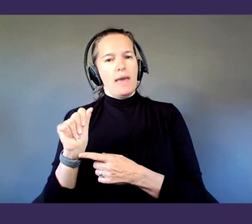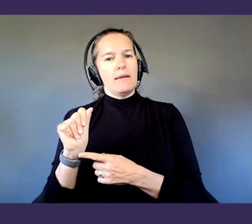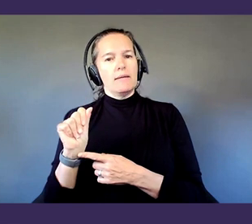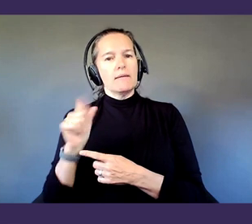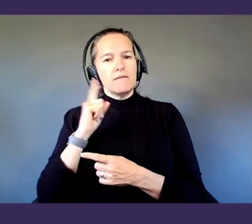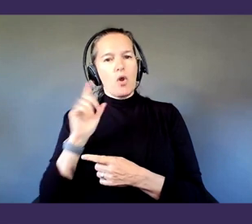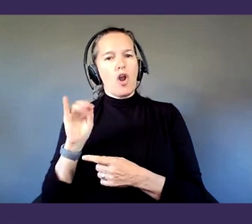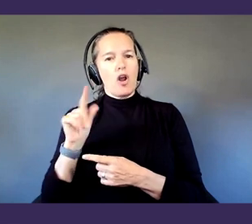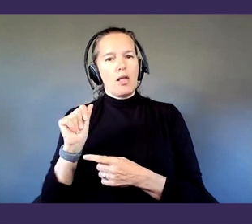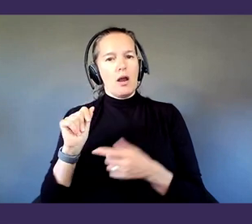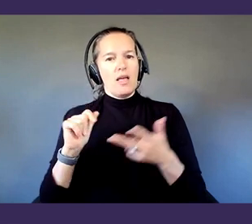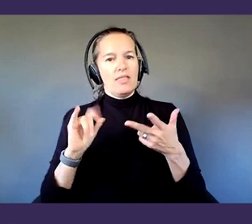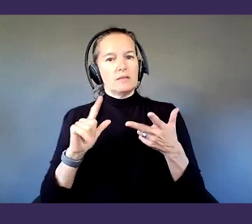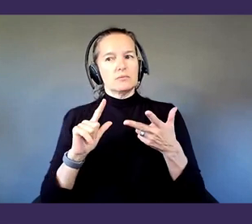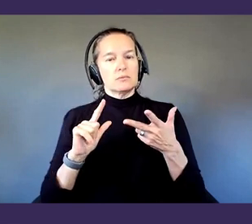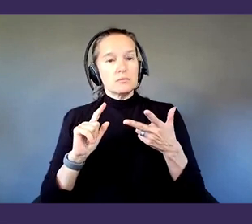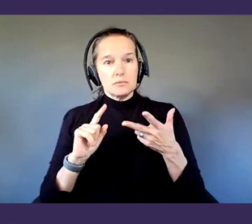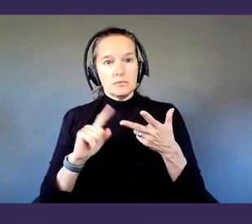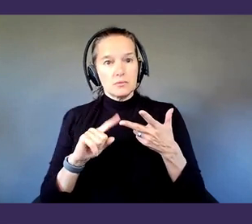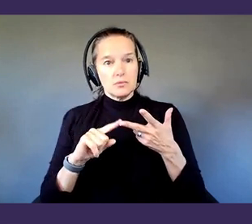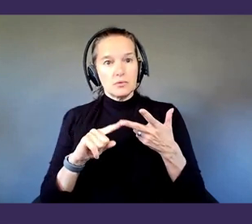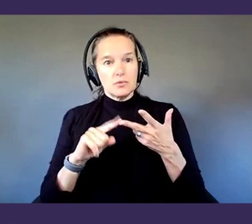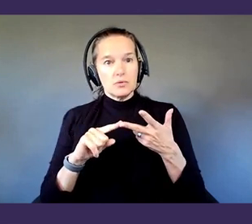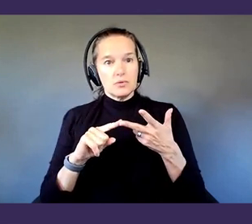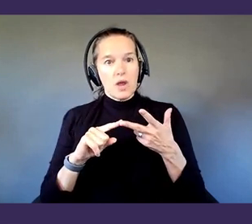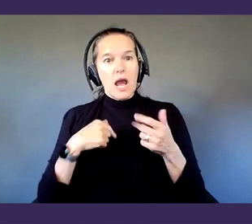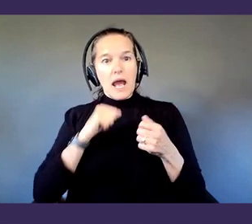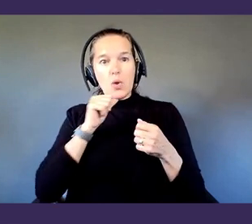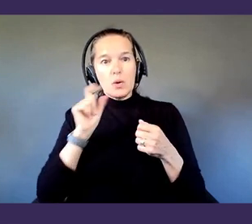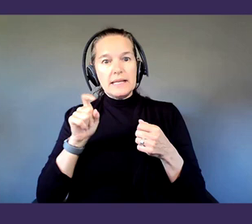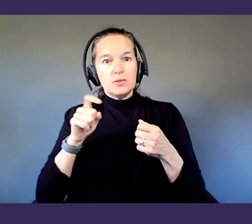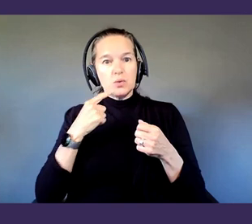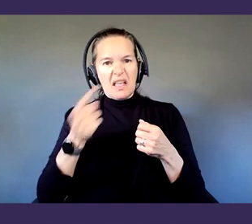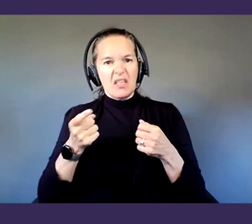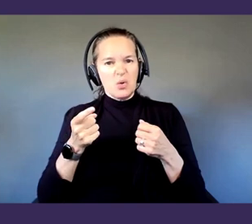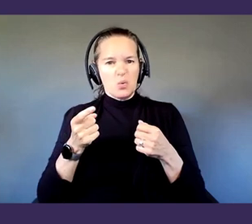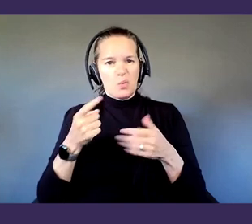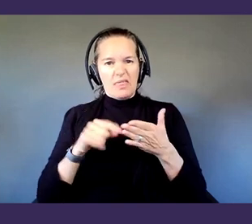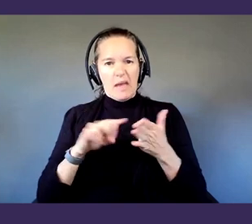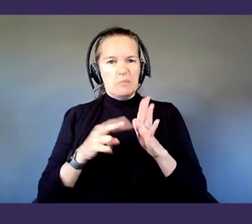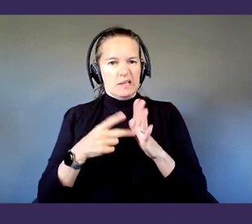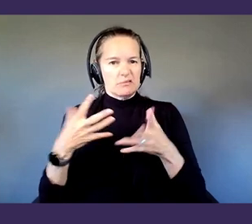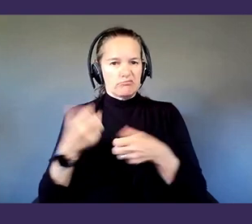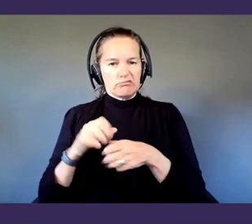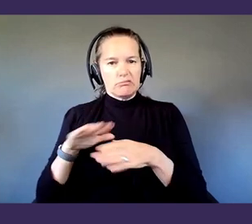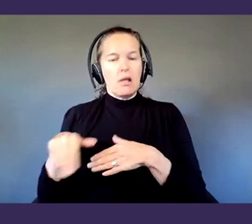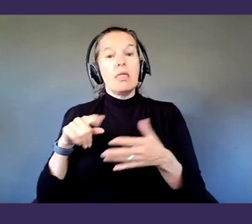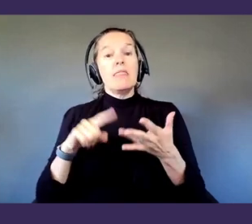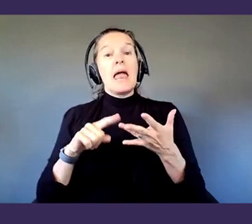That's just, you know, I don't need to tell you what is entitled. And then we have the healthcare durable power of attorney